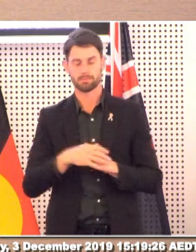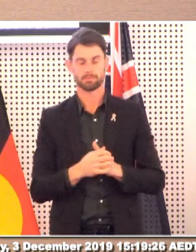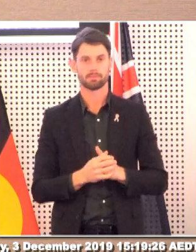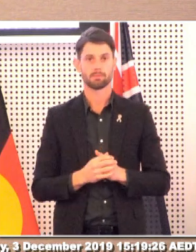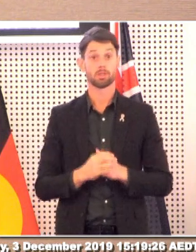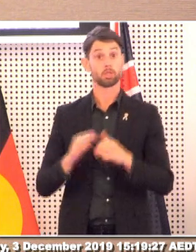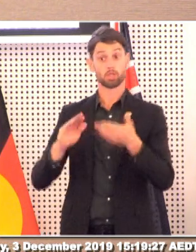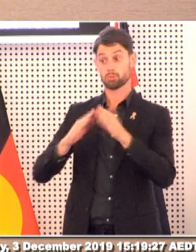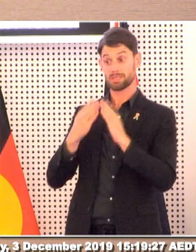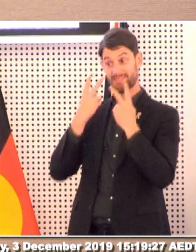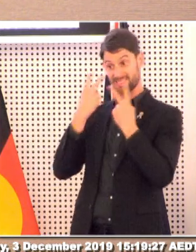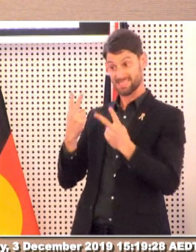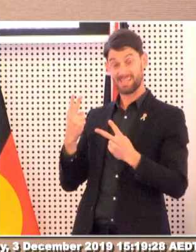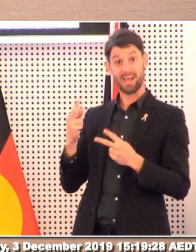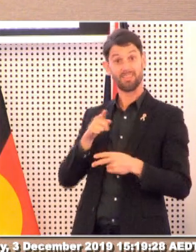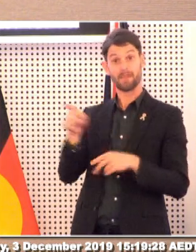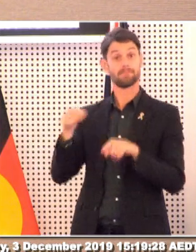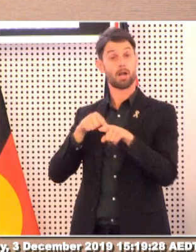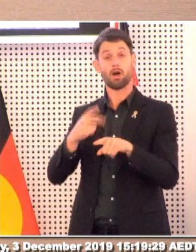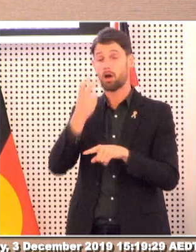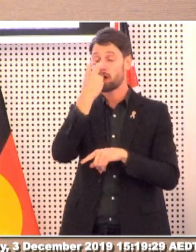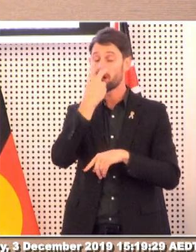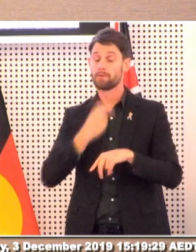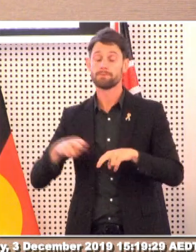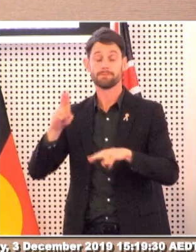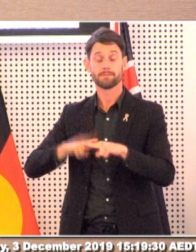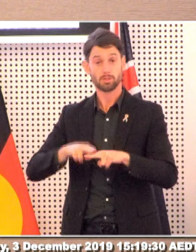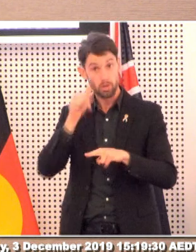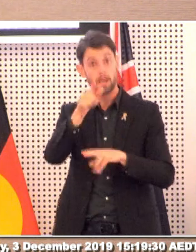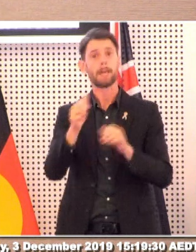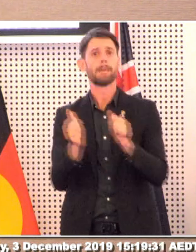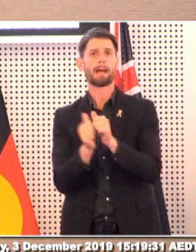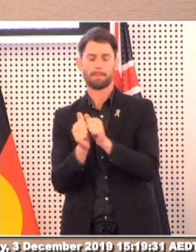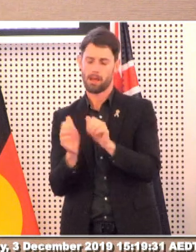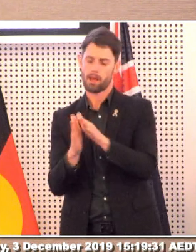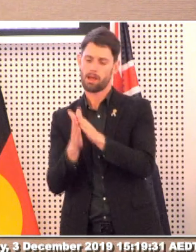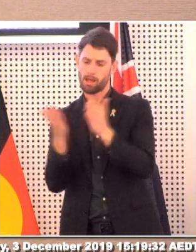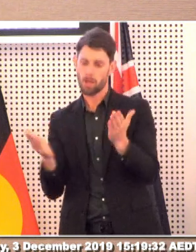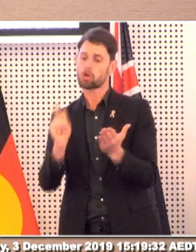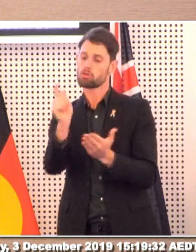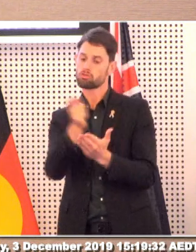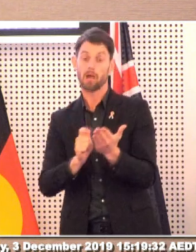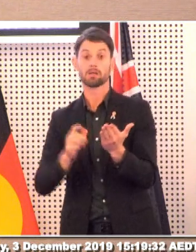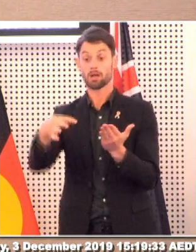have carbon copies, and when was the last time you saw a carbon copy. And then they post it into us.